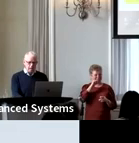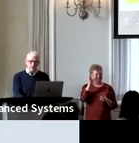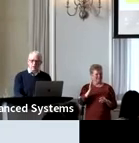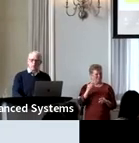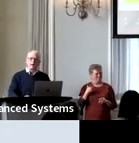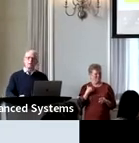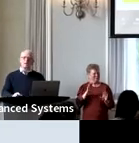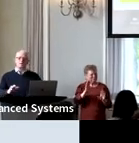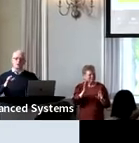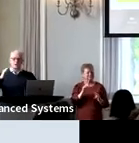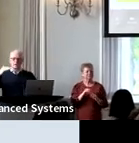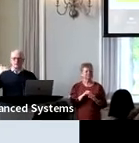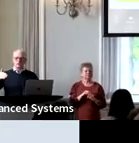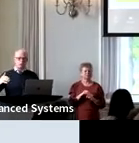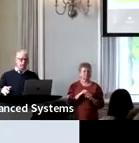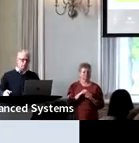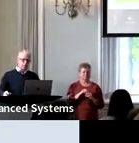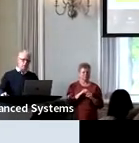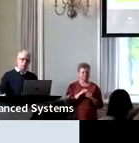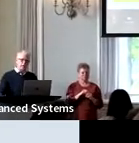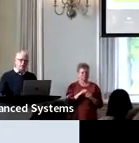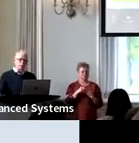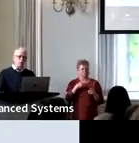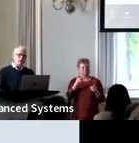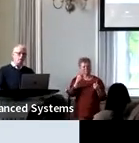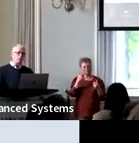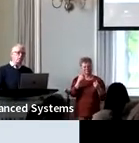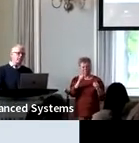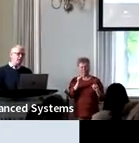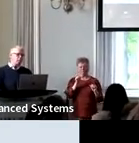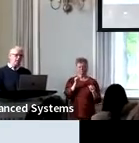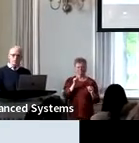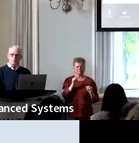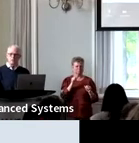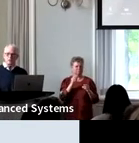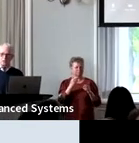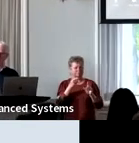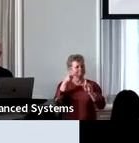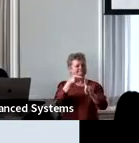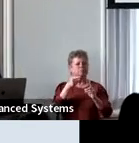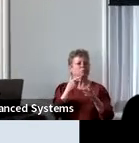So I am going to just cut to the quick with respect to what we have done with this particular tool.